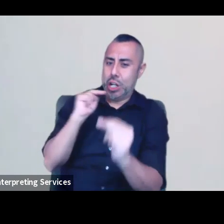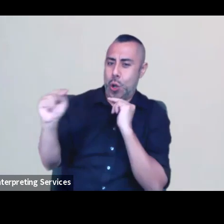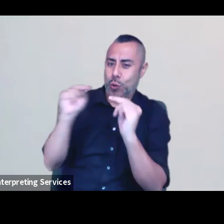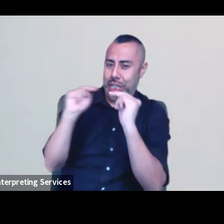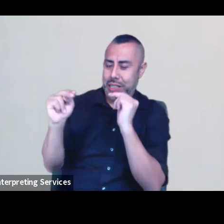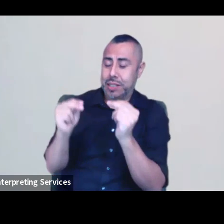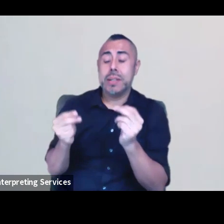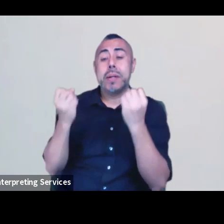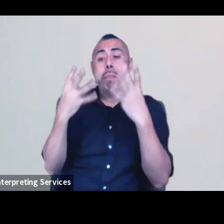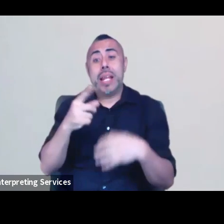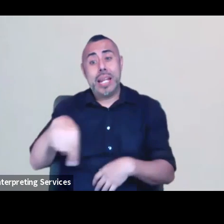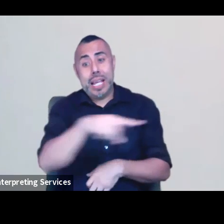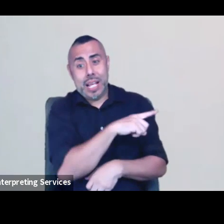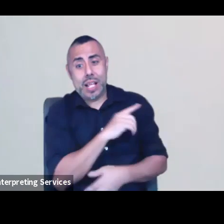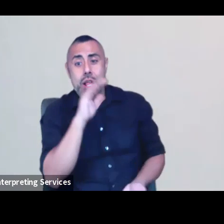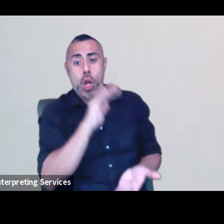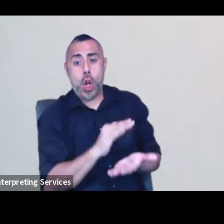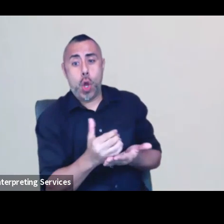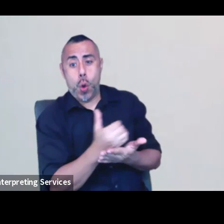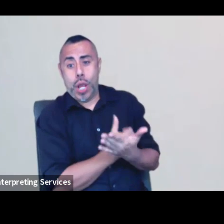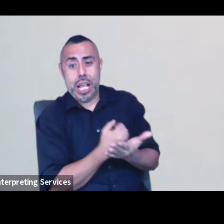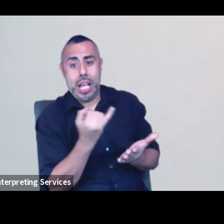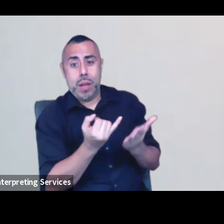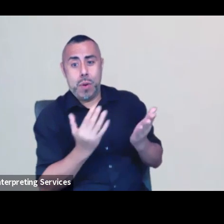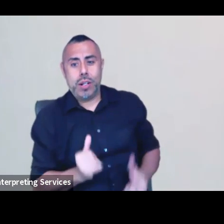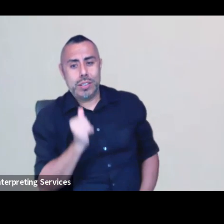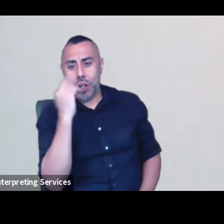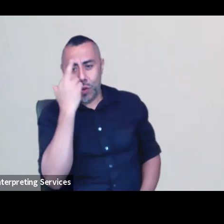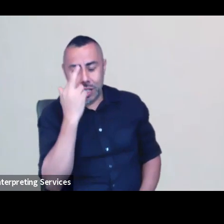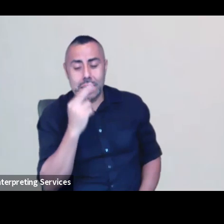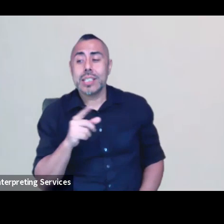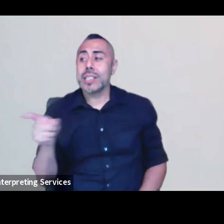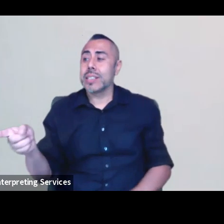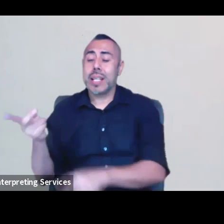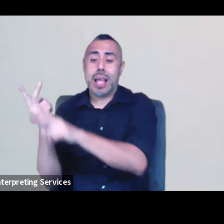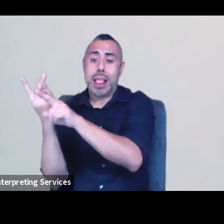that lenders have all budgeted for writing off bad debt. Call your lenders.